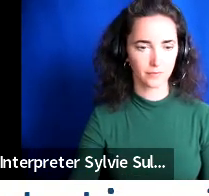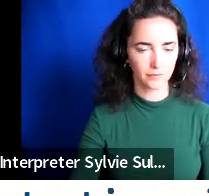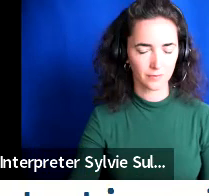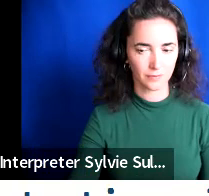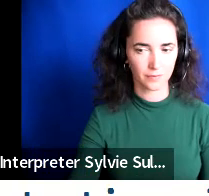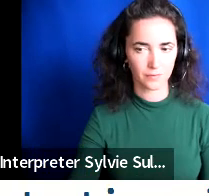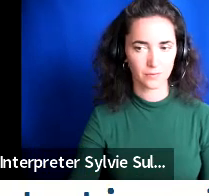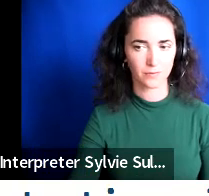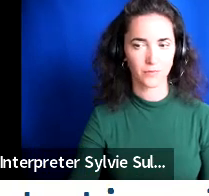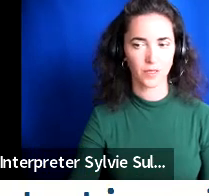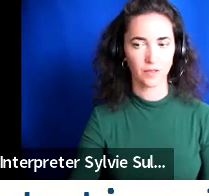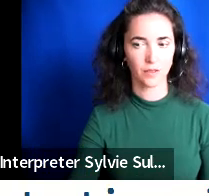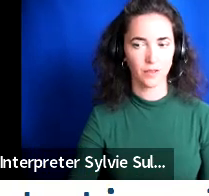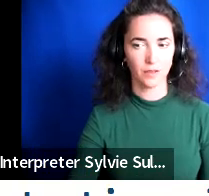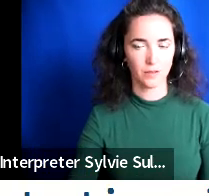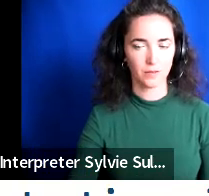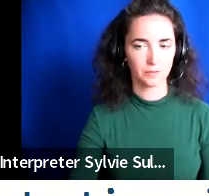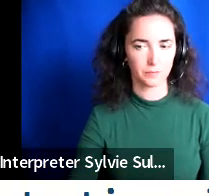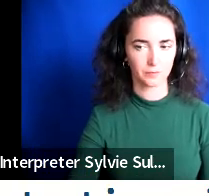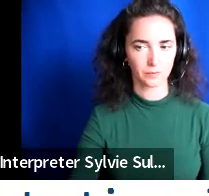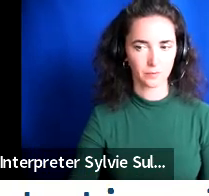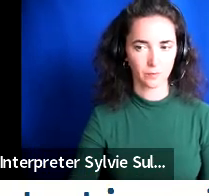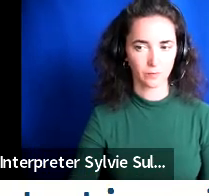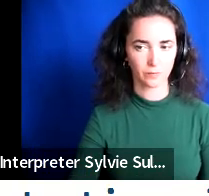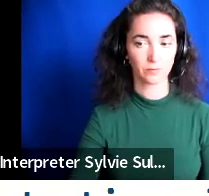Right. So how is Louisiana prepared for 9, 8, 8 implementation?